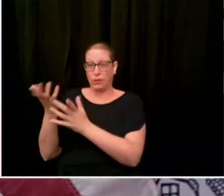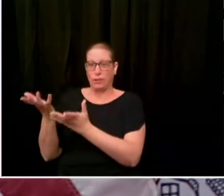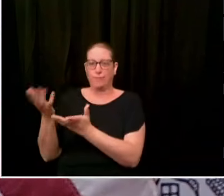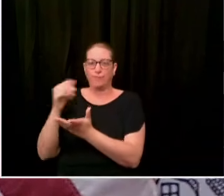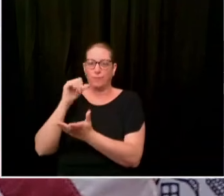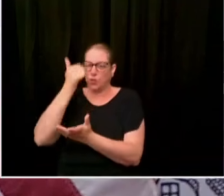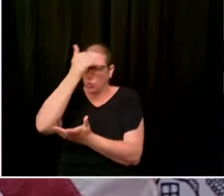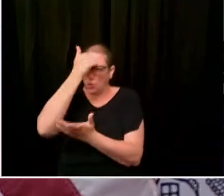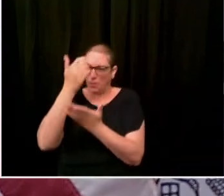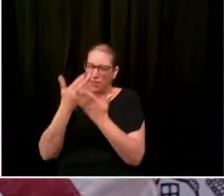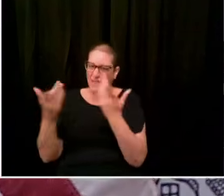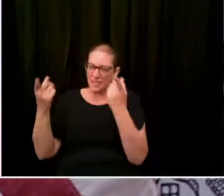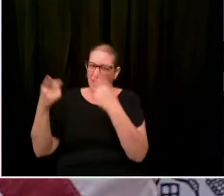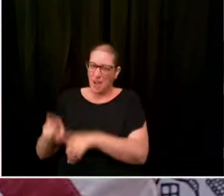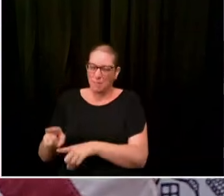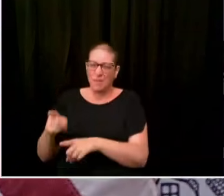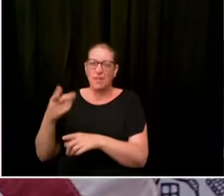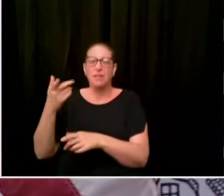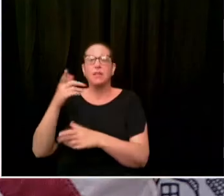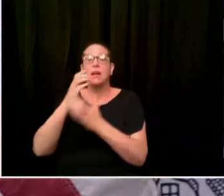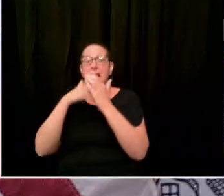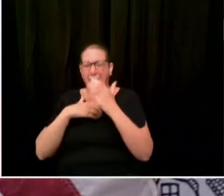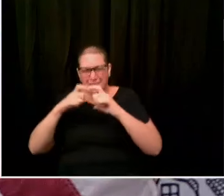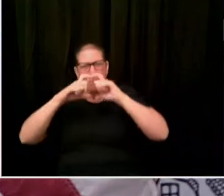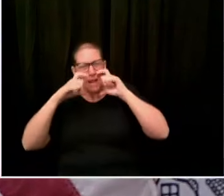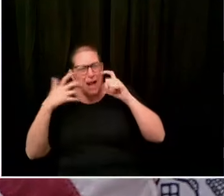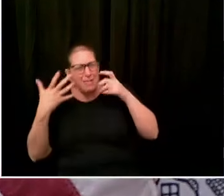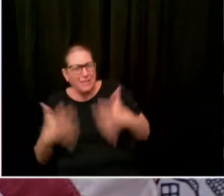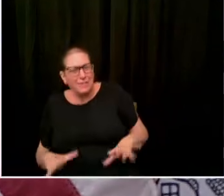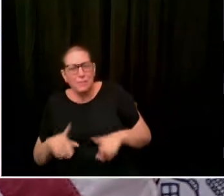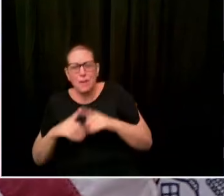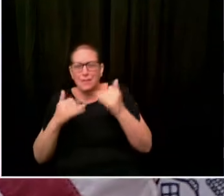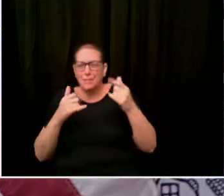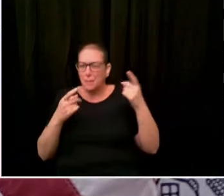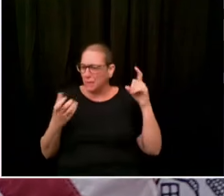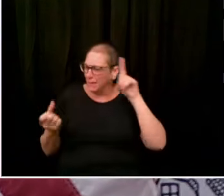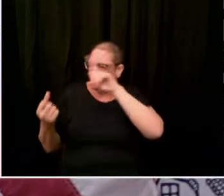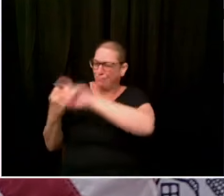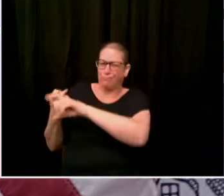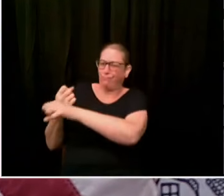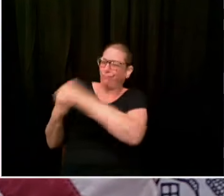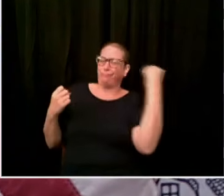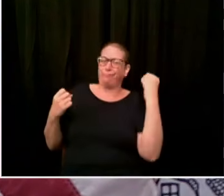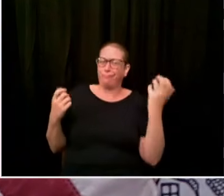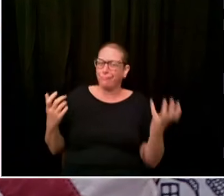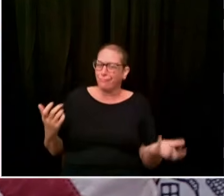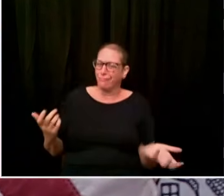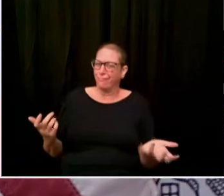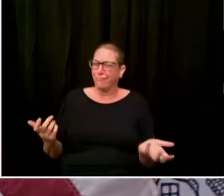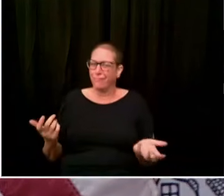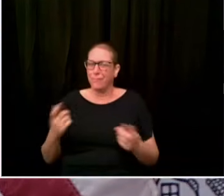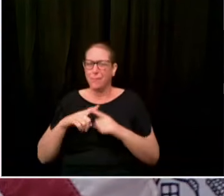OFF OF THEM THUS ENDANGERING EVERYONE.